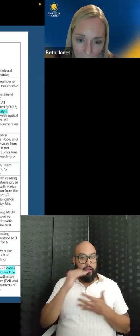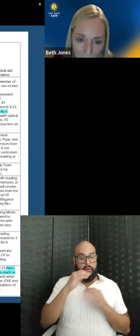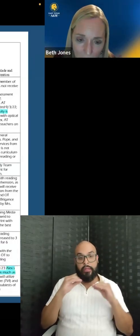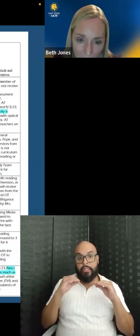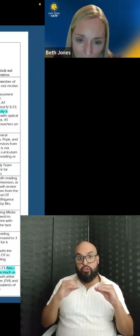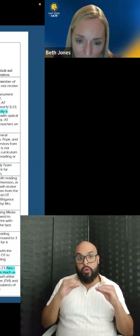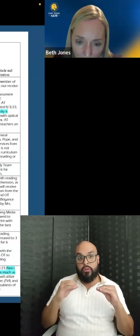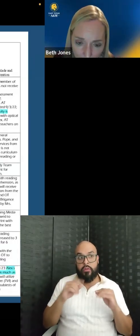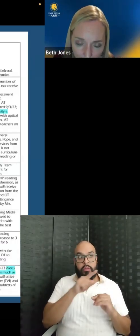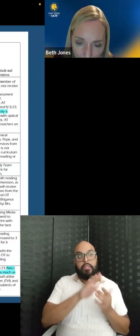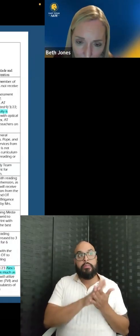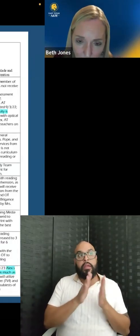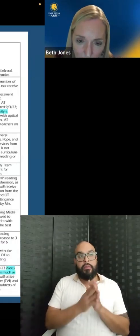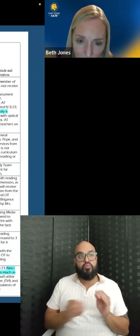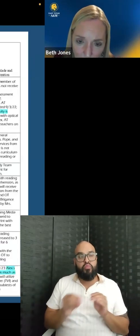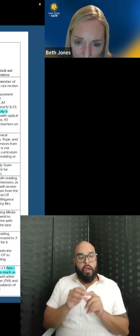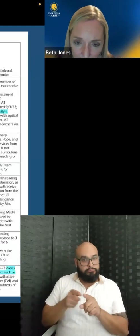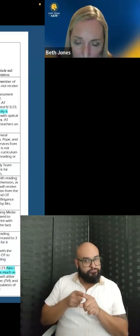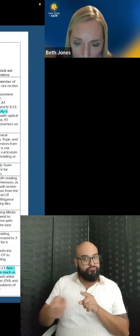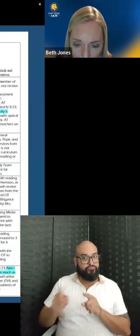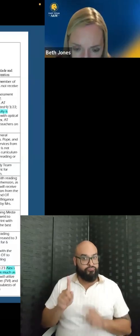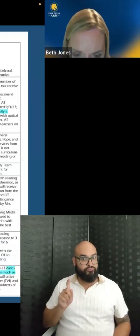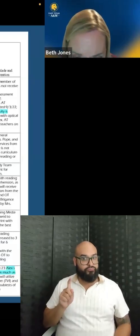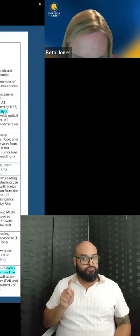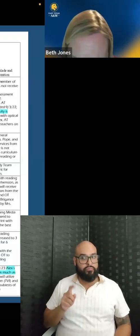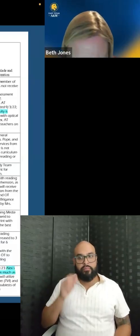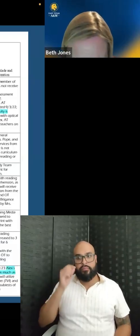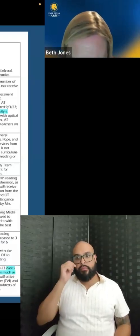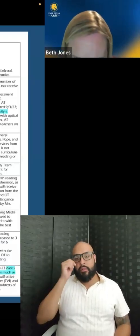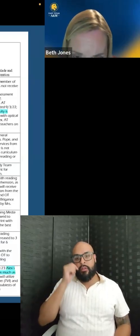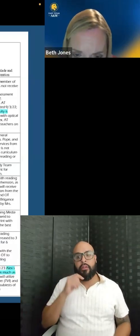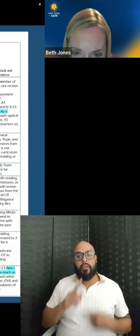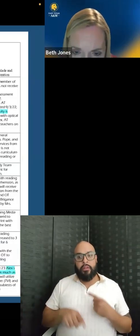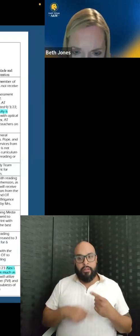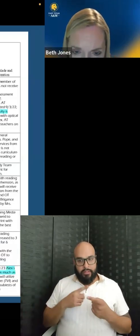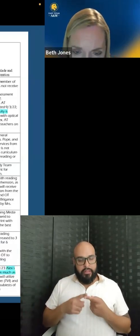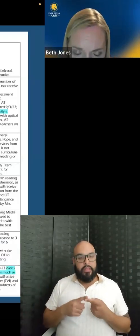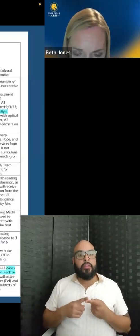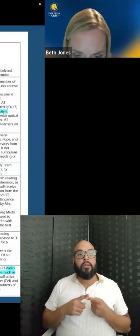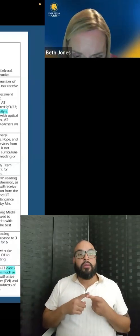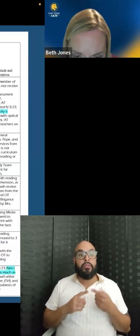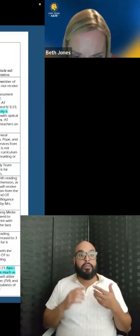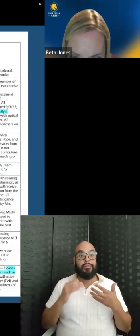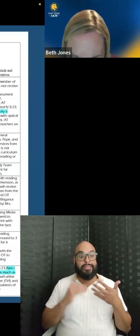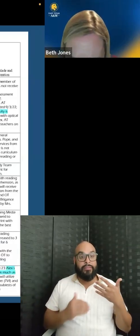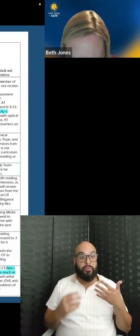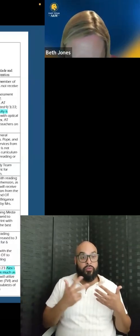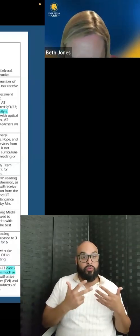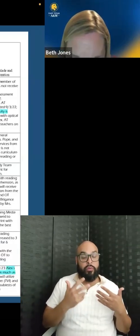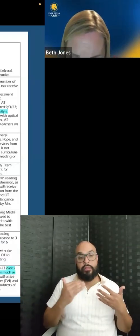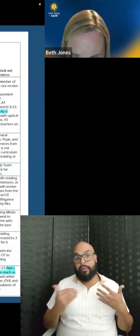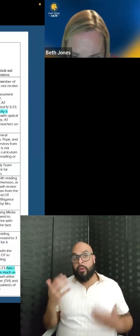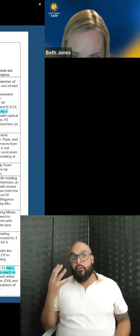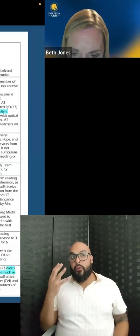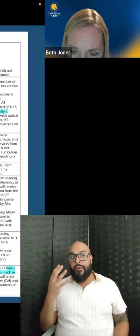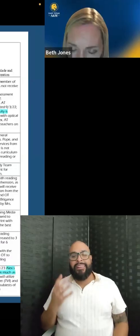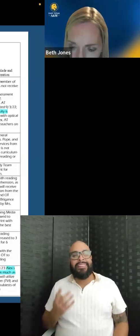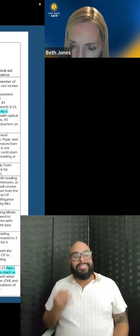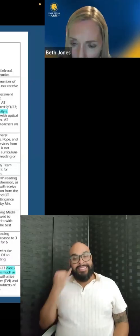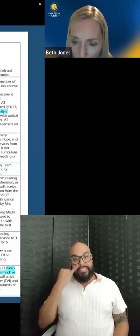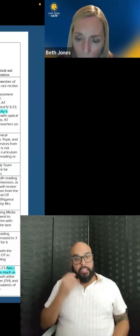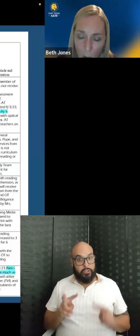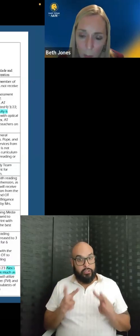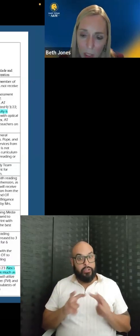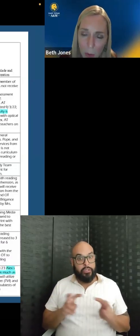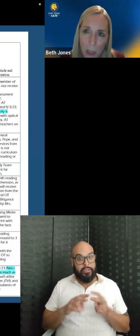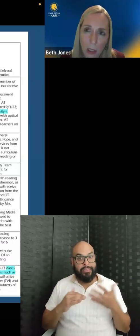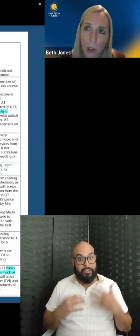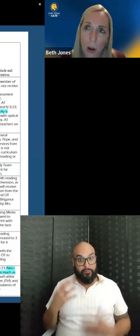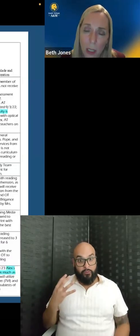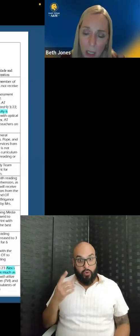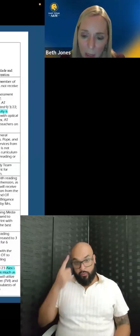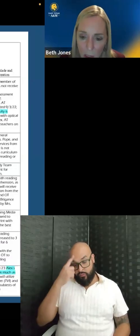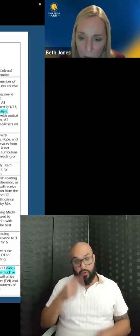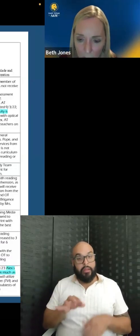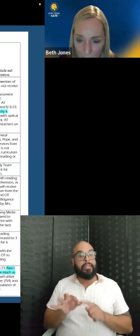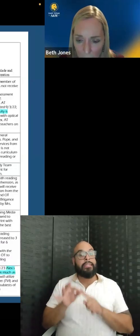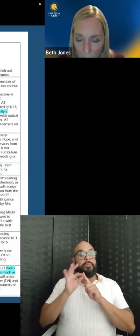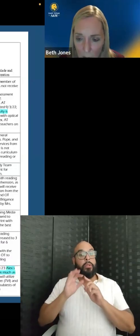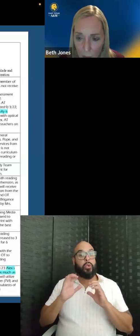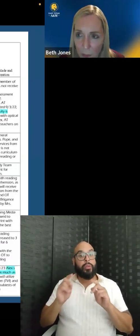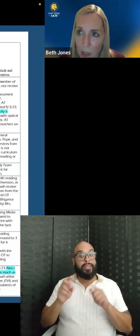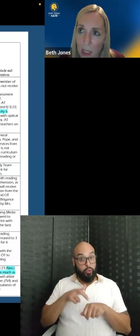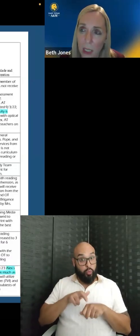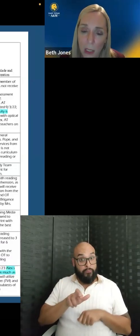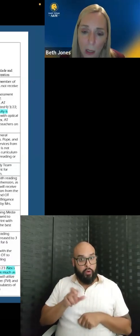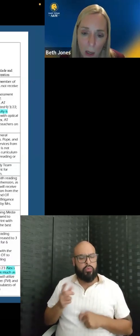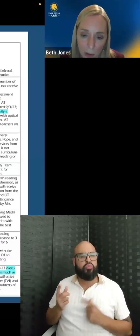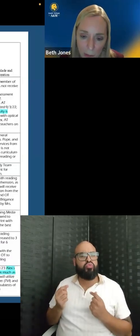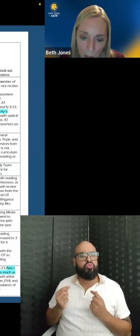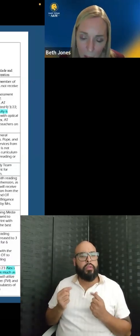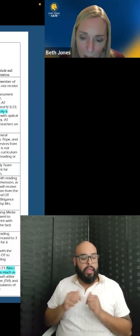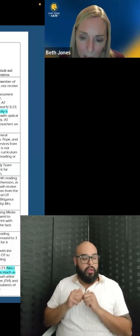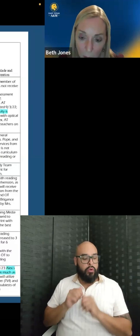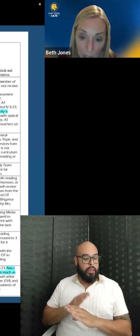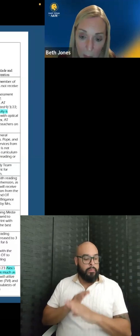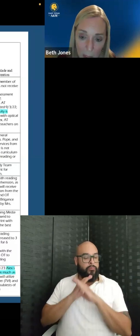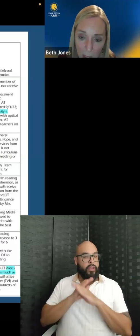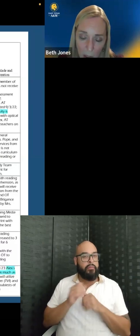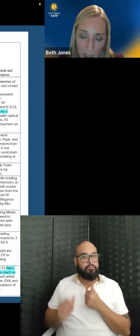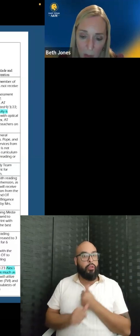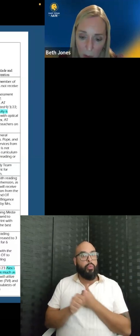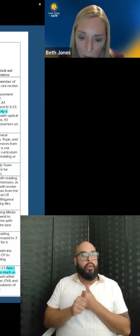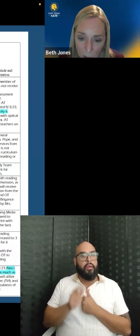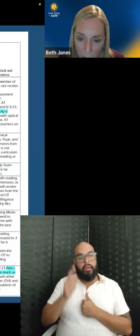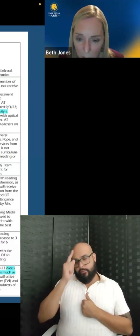And then, and when you get down to tier 3 and tier 4, especially we're looking at tier 4, when we go to special ed referral, what are we doing to guard against threats to the validity of and reliability of our test results?